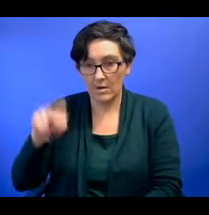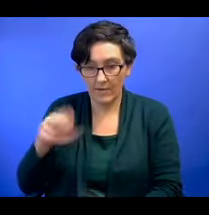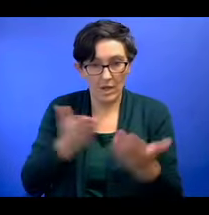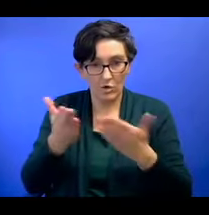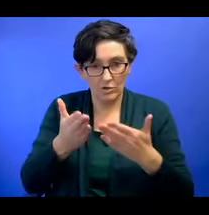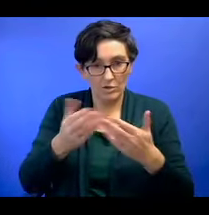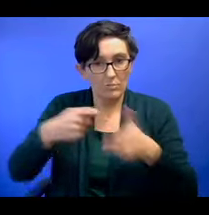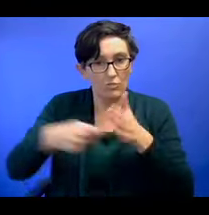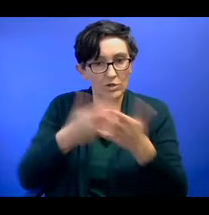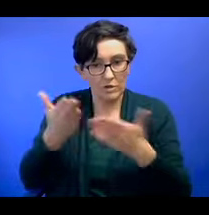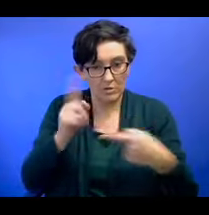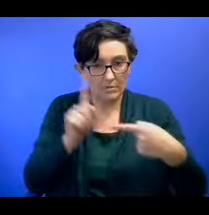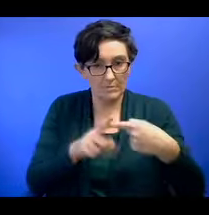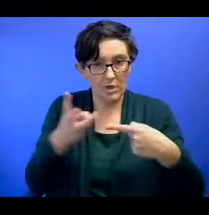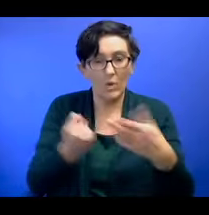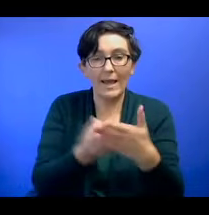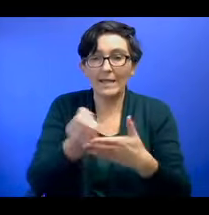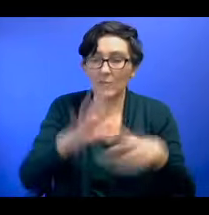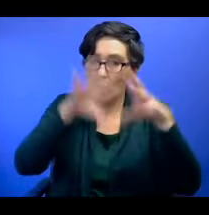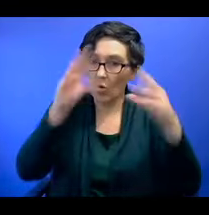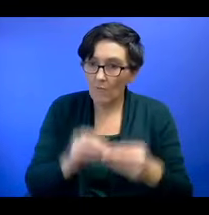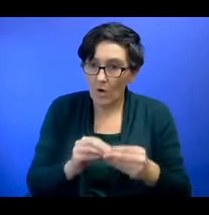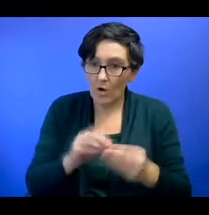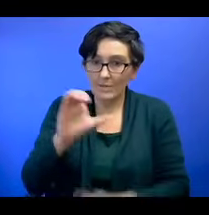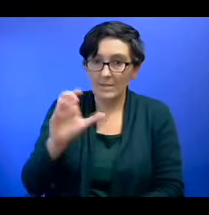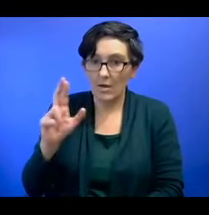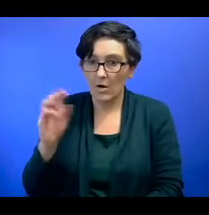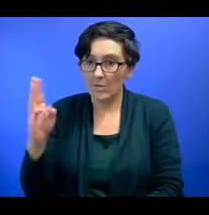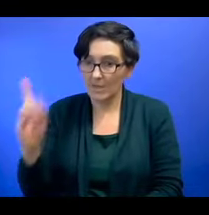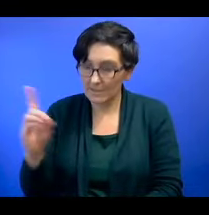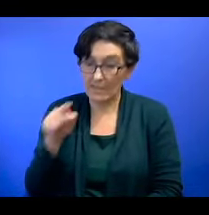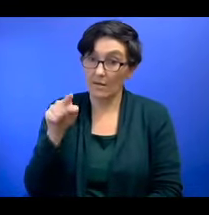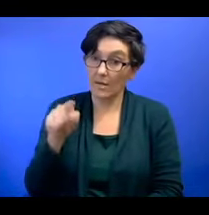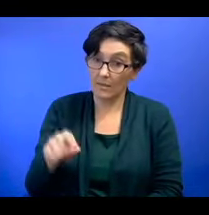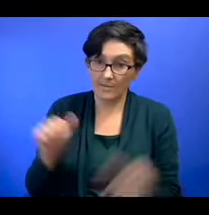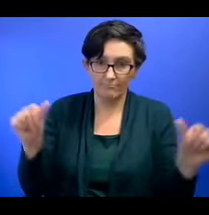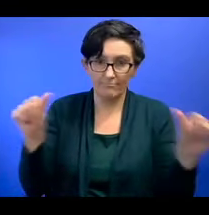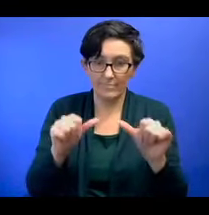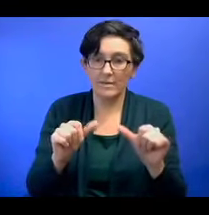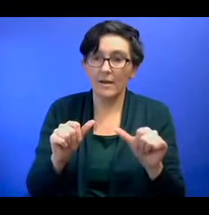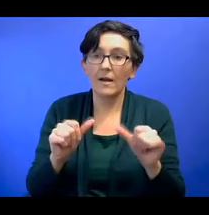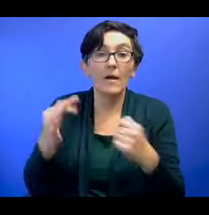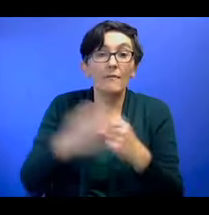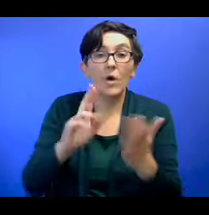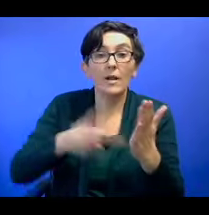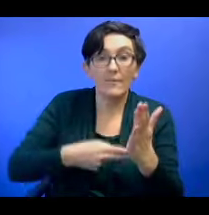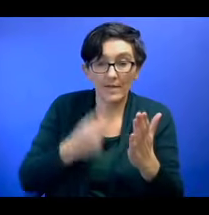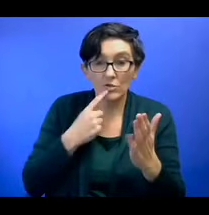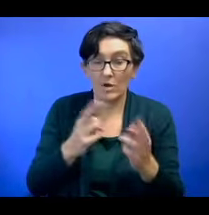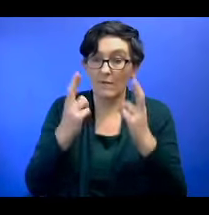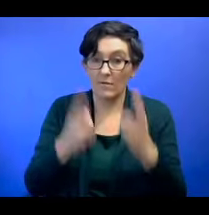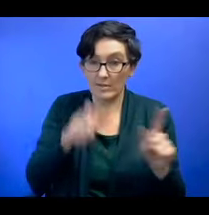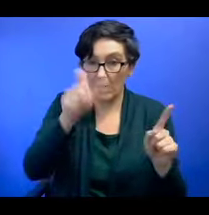Alice will give you an overview of the CRPD - that's the short version of 'Convention on the Rights of People with Disabilities'